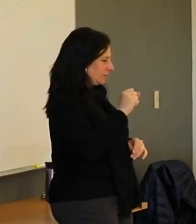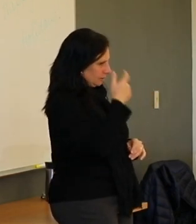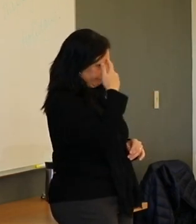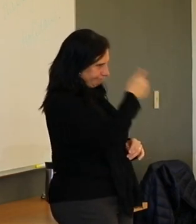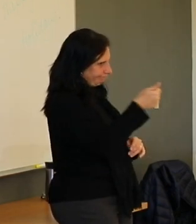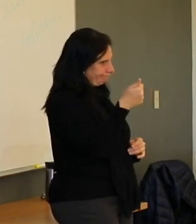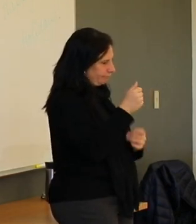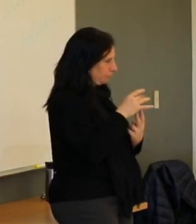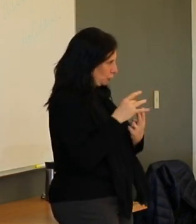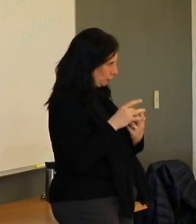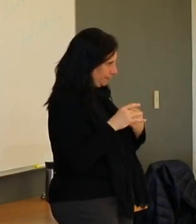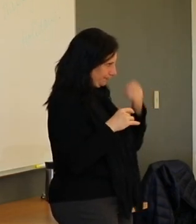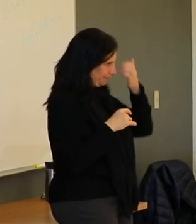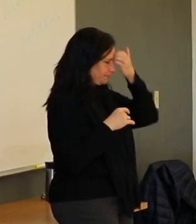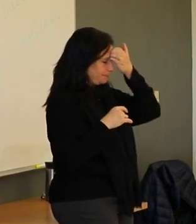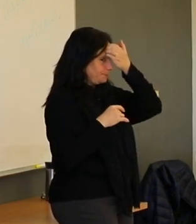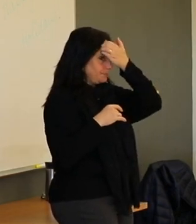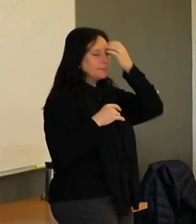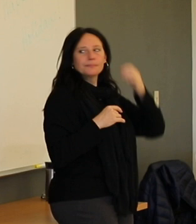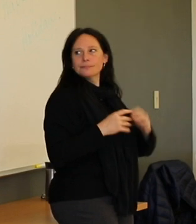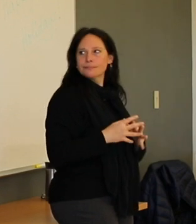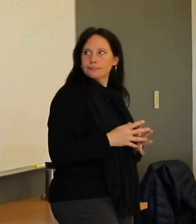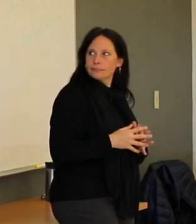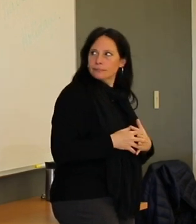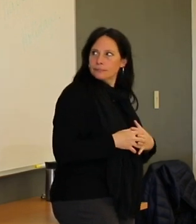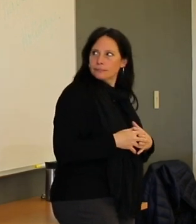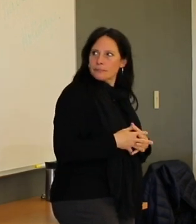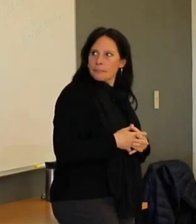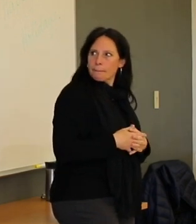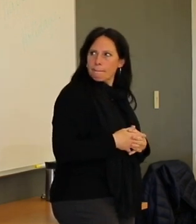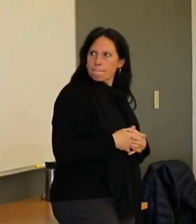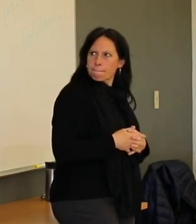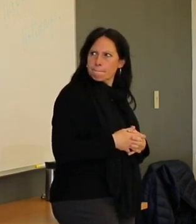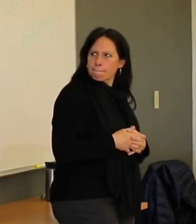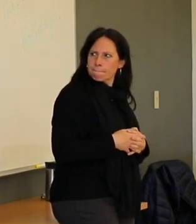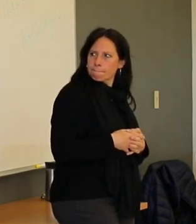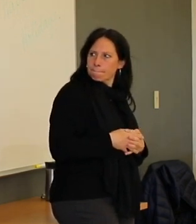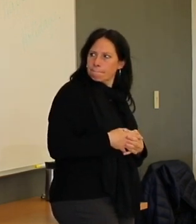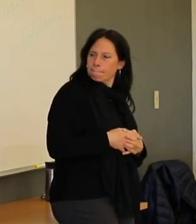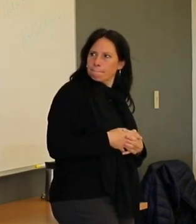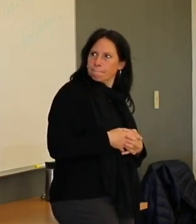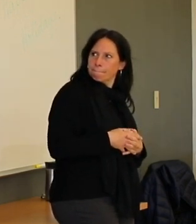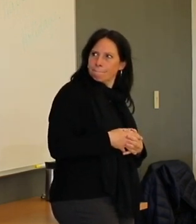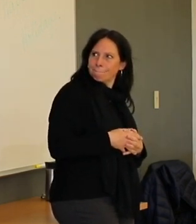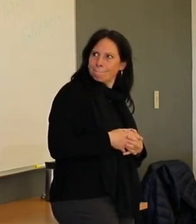So I'm going to just do what? Let me write.